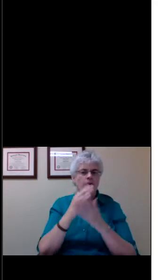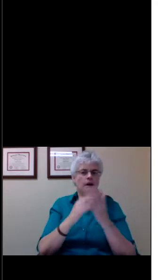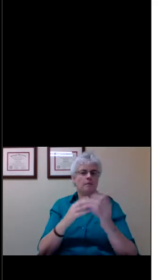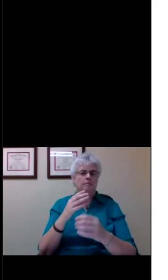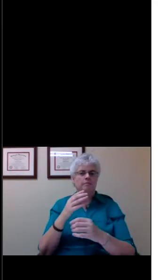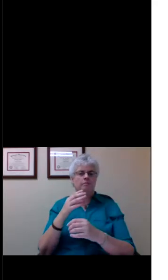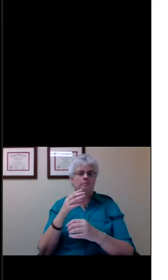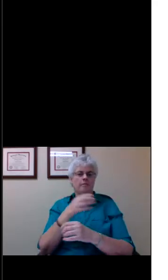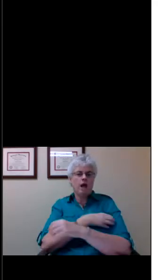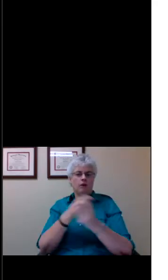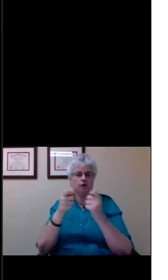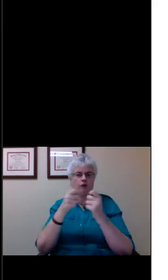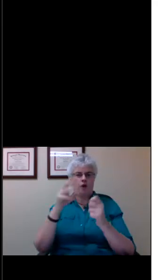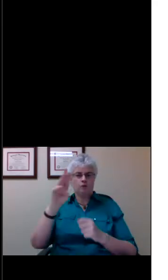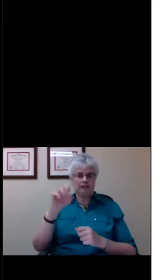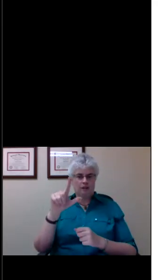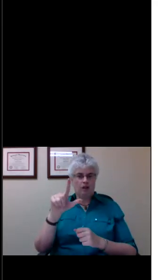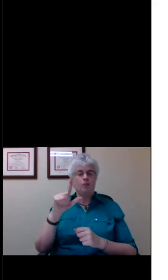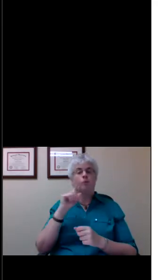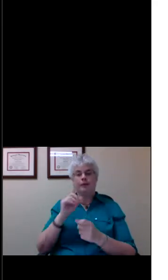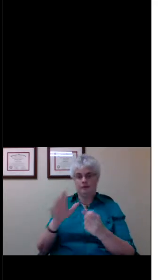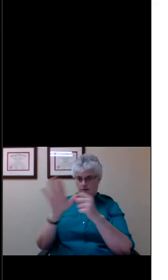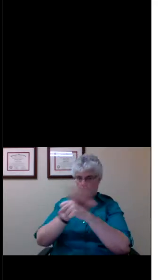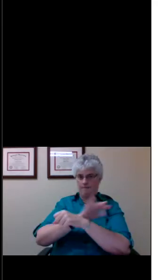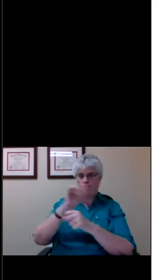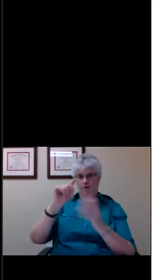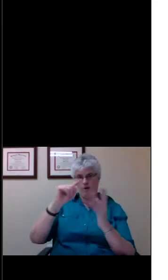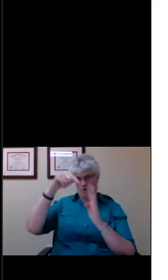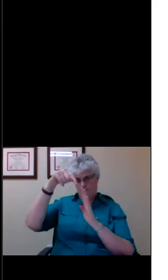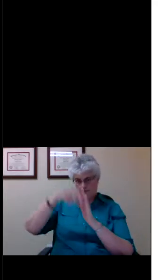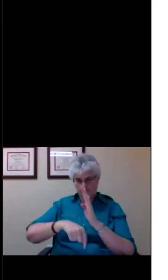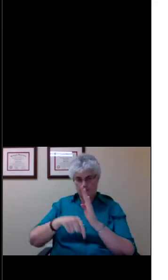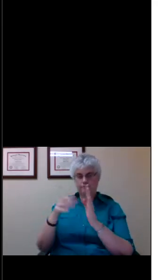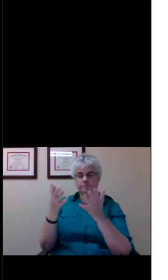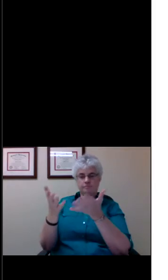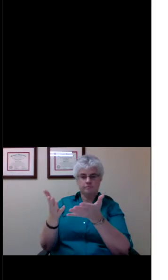you're probably all familiar with the power/control wheel. So we went in